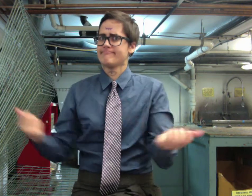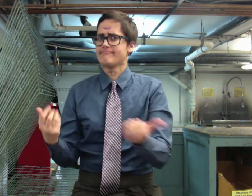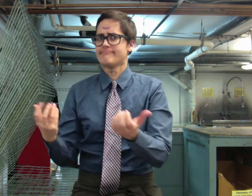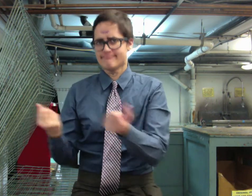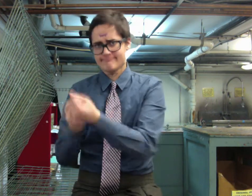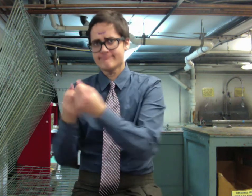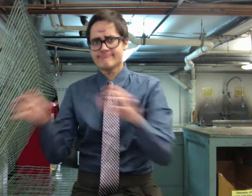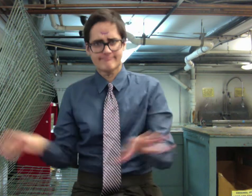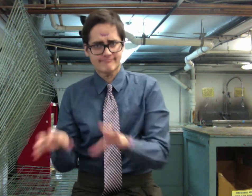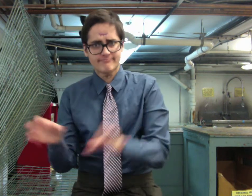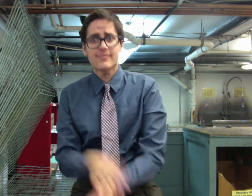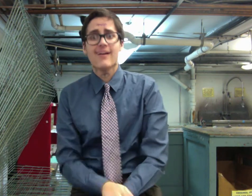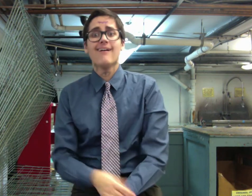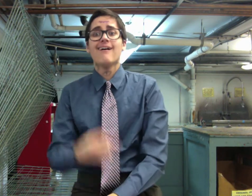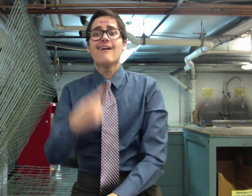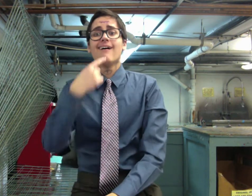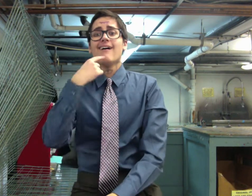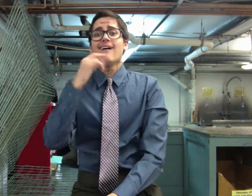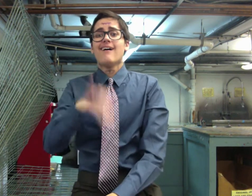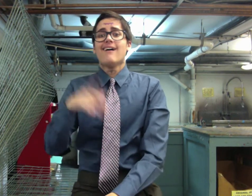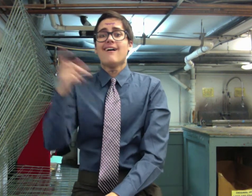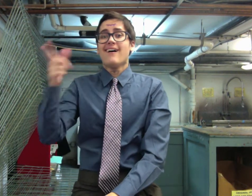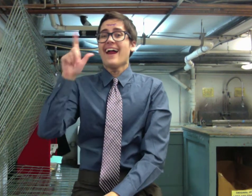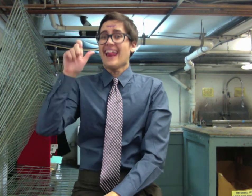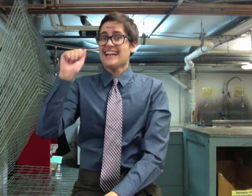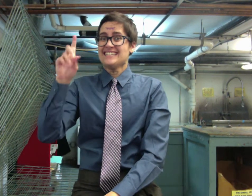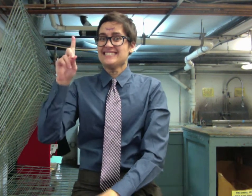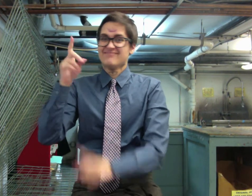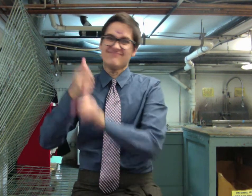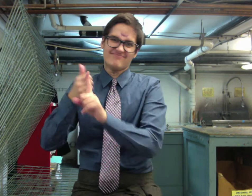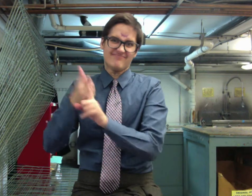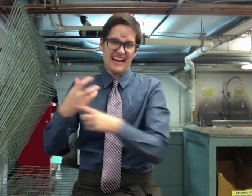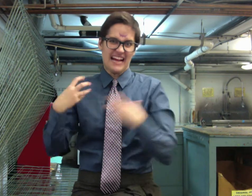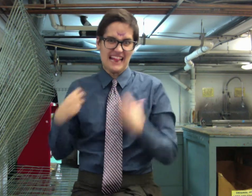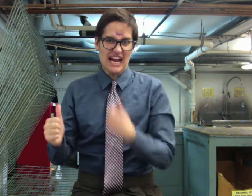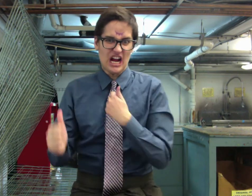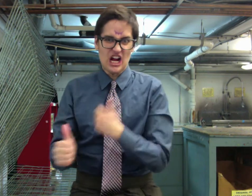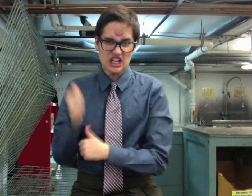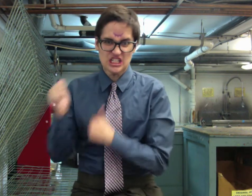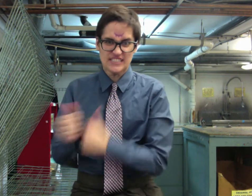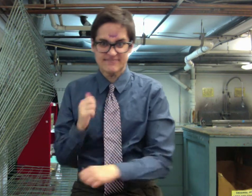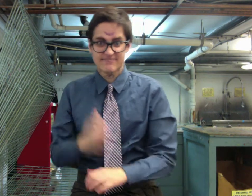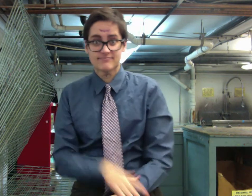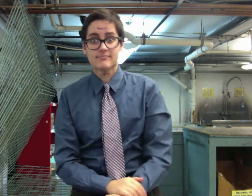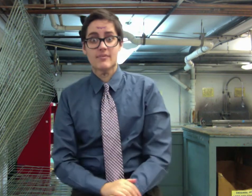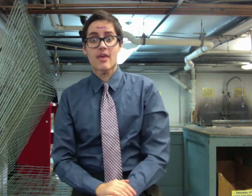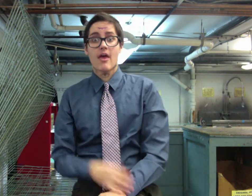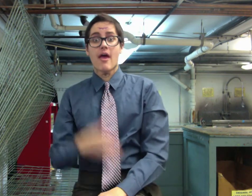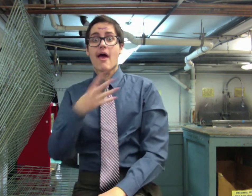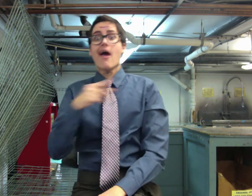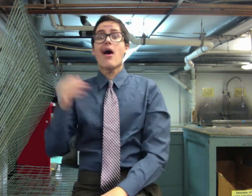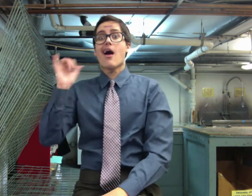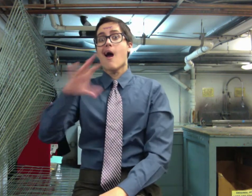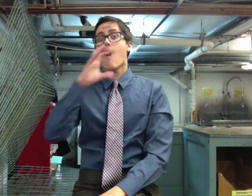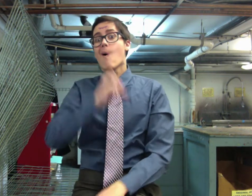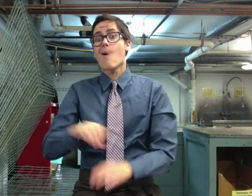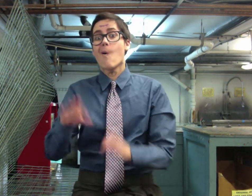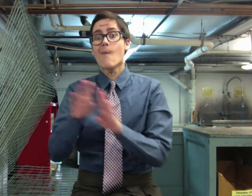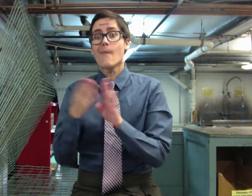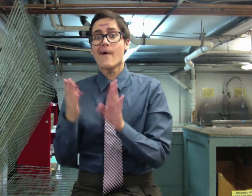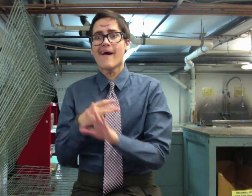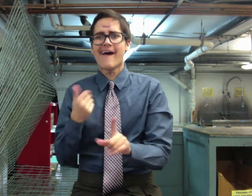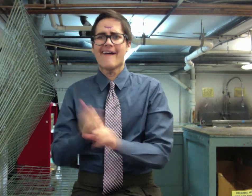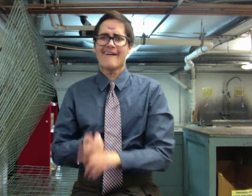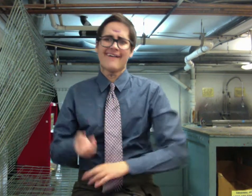measure, adding that "lead is a health hazard," and that the old door was